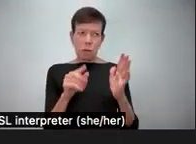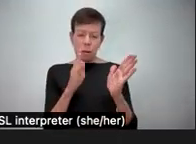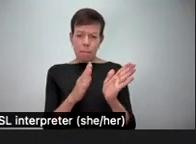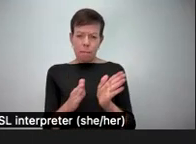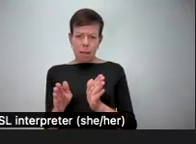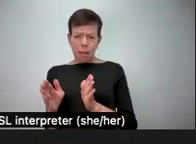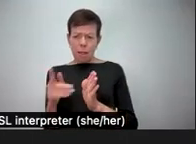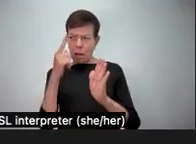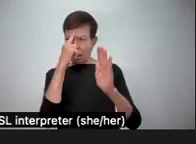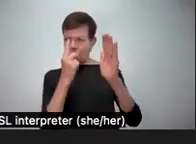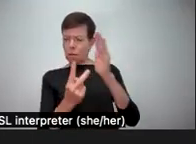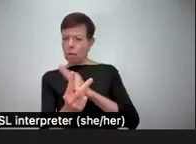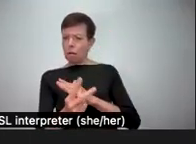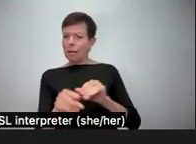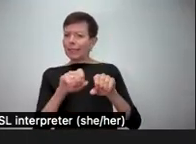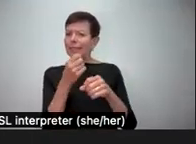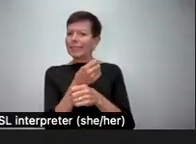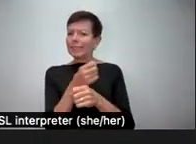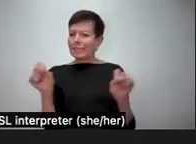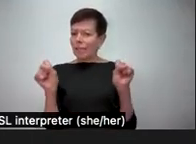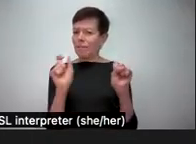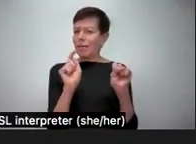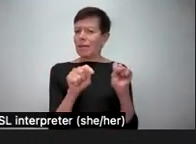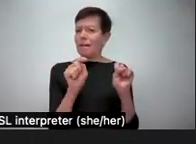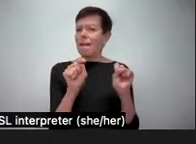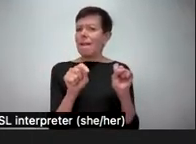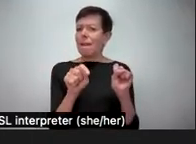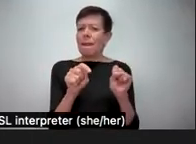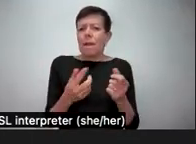you're really thinking in a wholesome way about this project and looking at it from